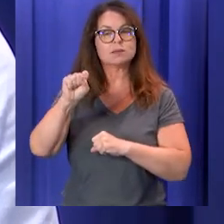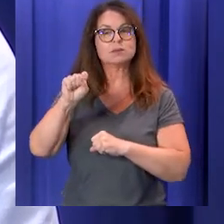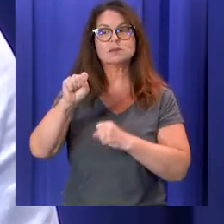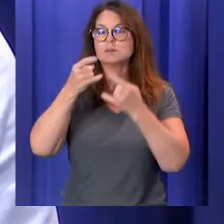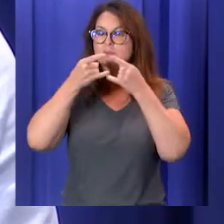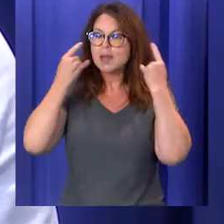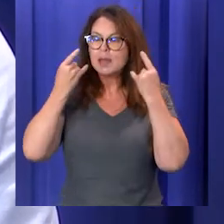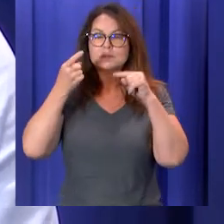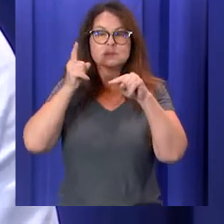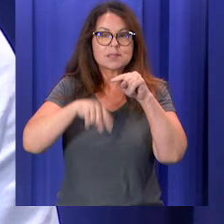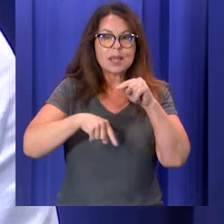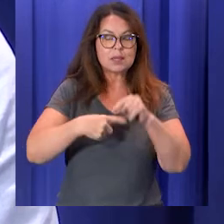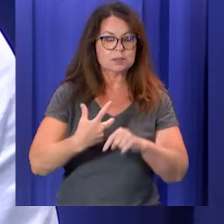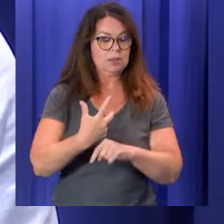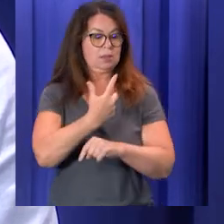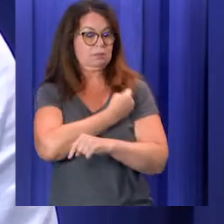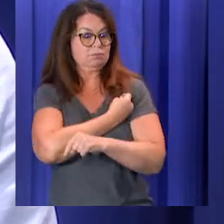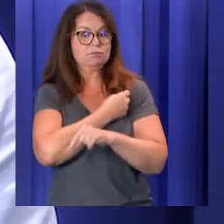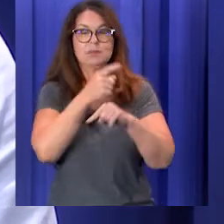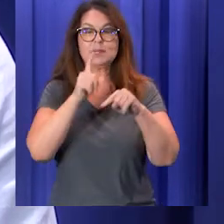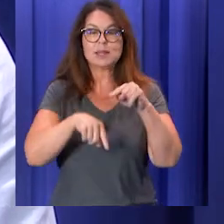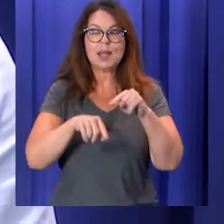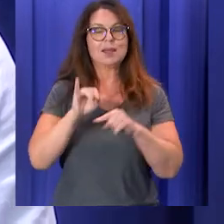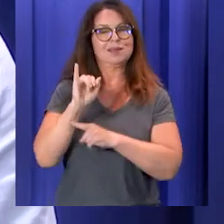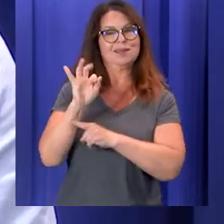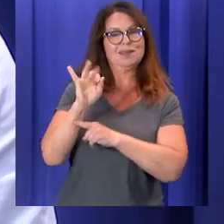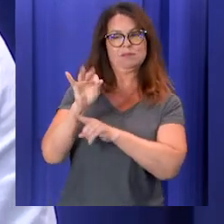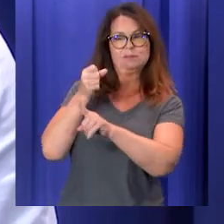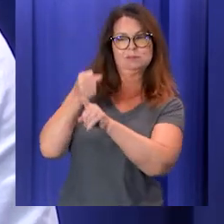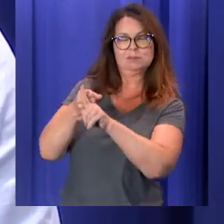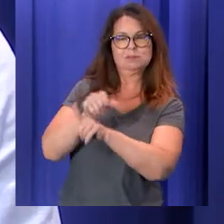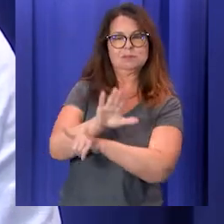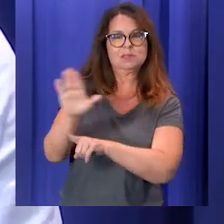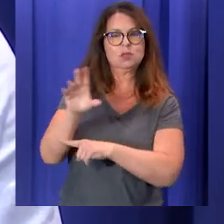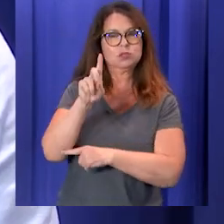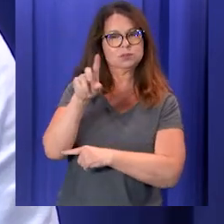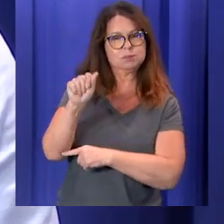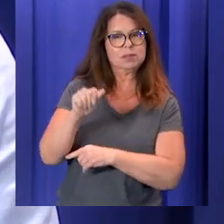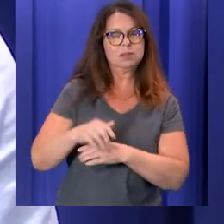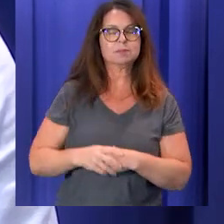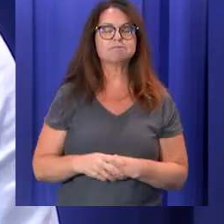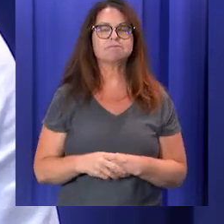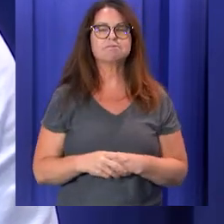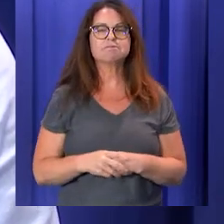if it affects their disability. I also want to take a moment to recognize the response